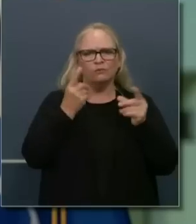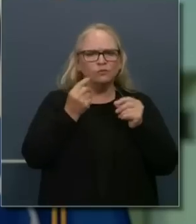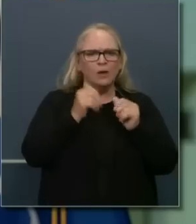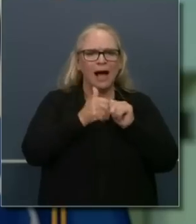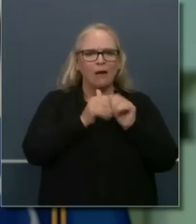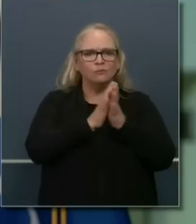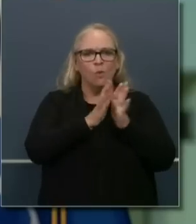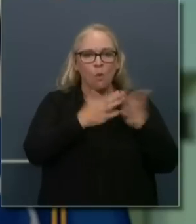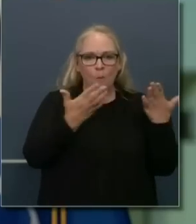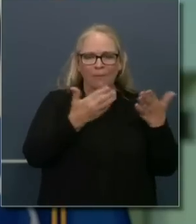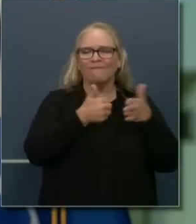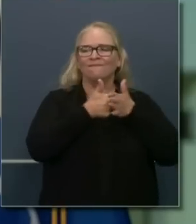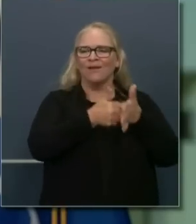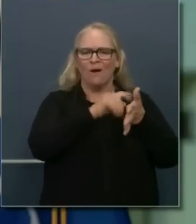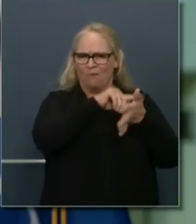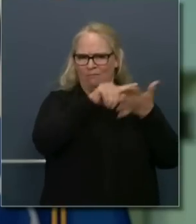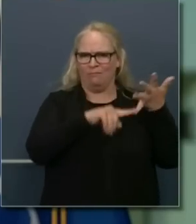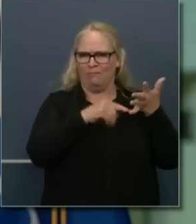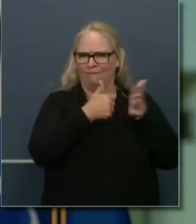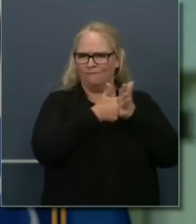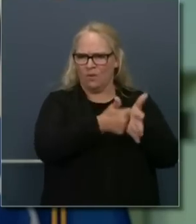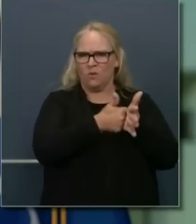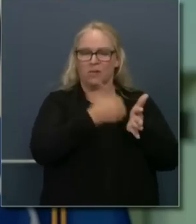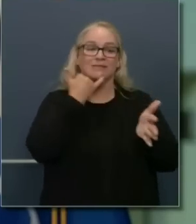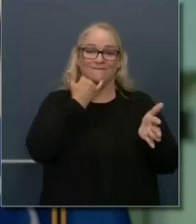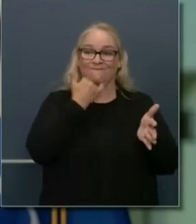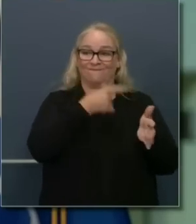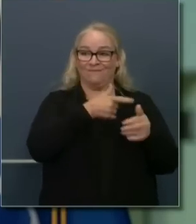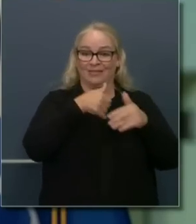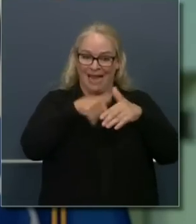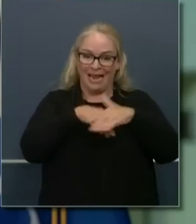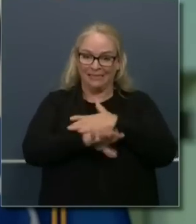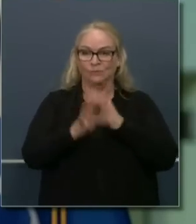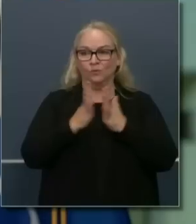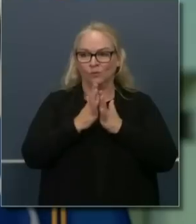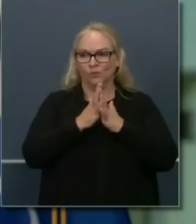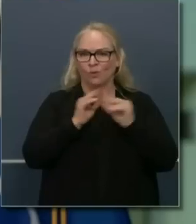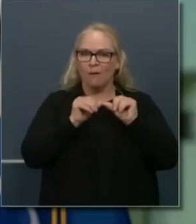THANKS FOR TAKING MY QUESTION. WITH RESPECT TO SCHOOL, LAST WEEK FOR SCHOOLS TO BE ABLE TO